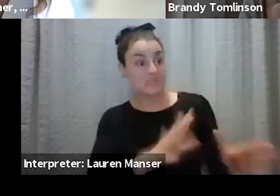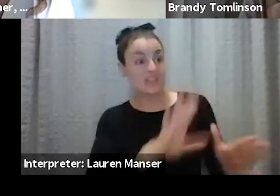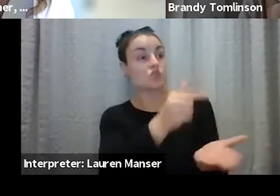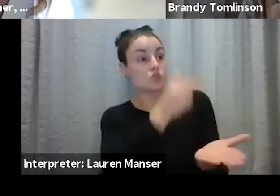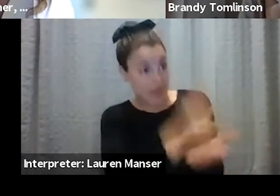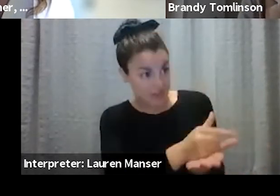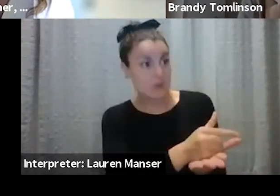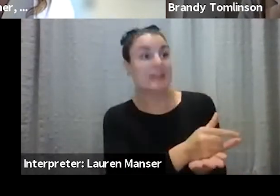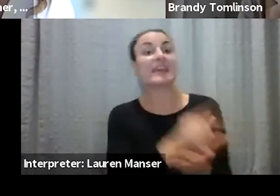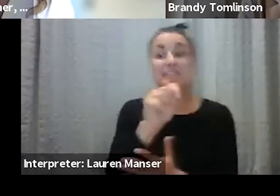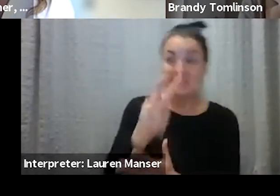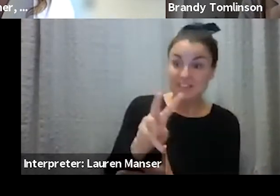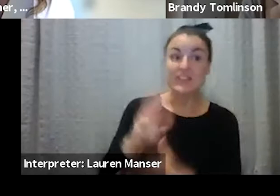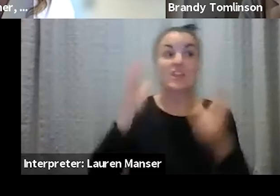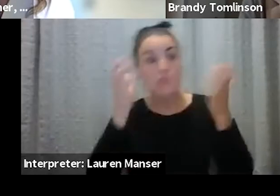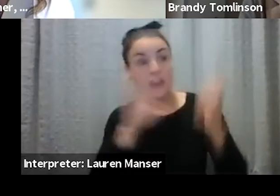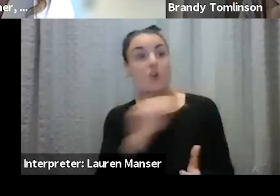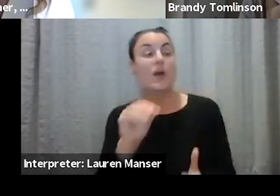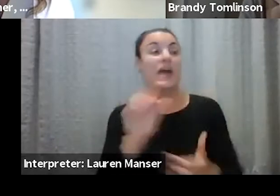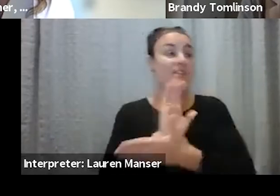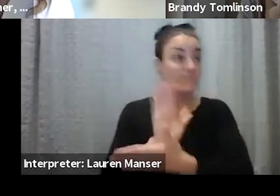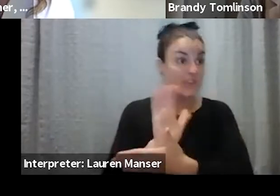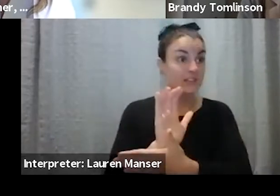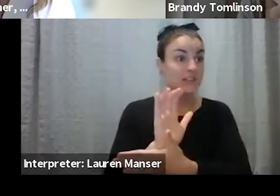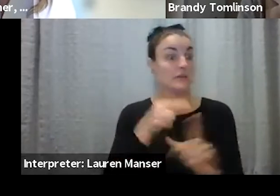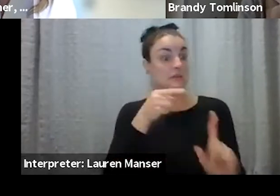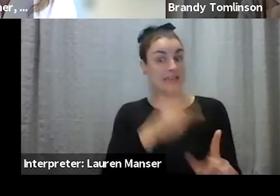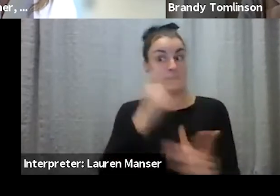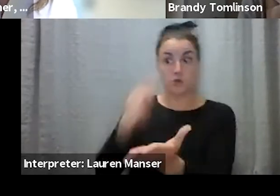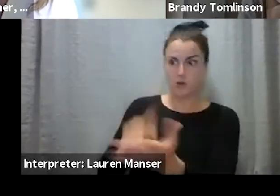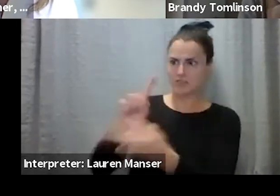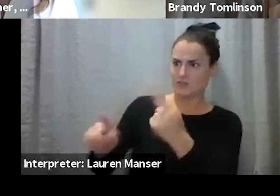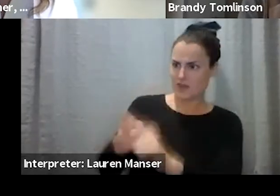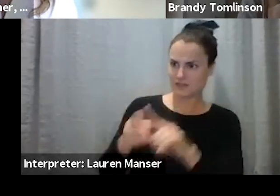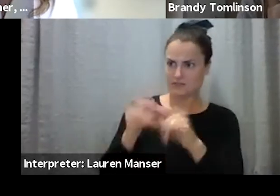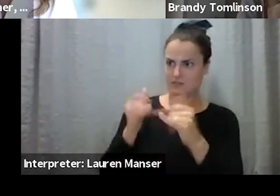And he was watching his friends with the same GPA, the same internships, the same references and professors